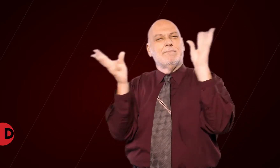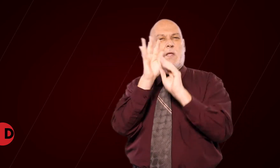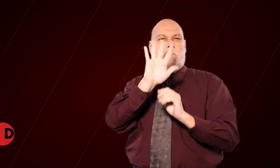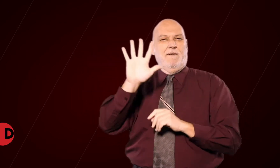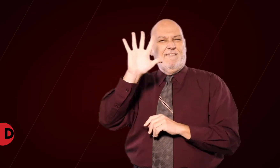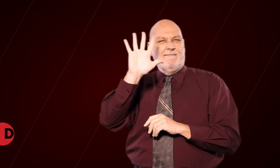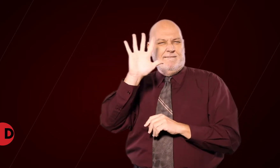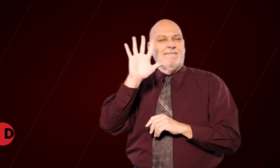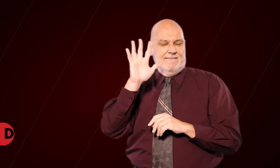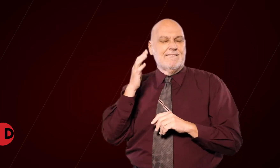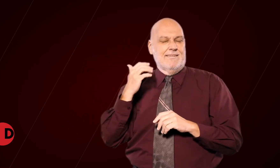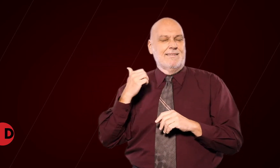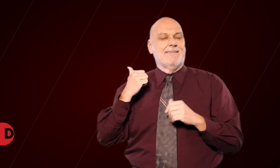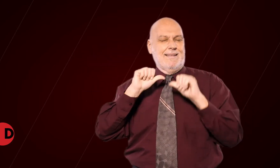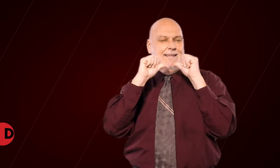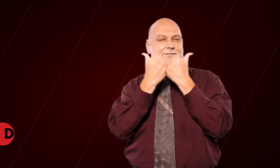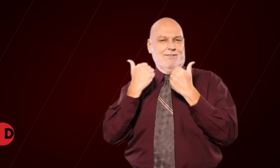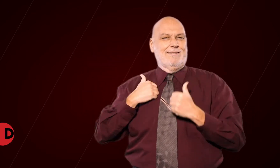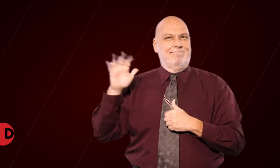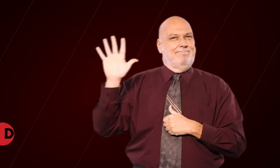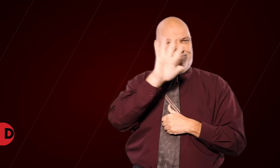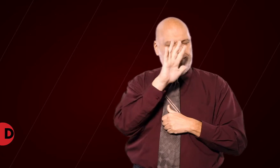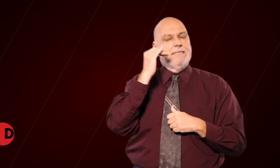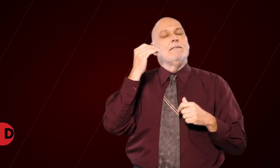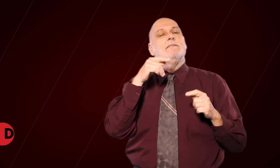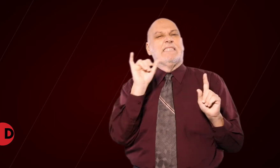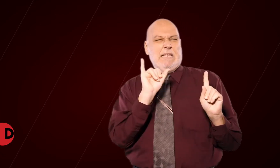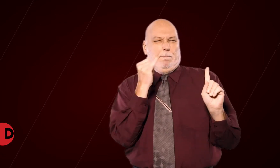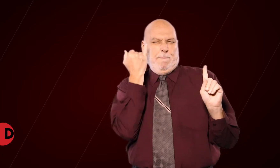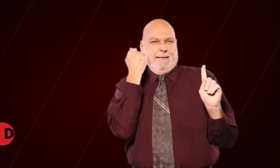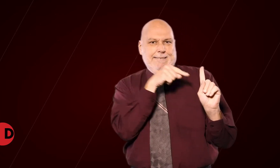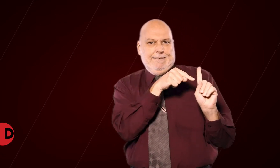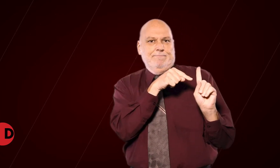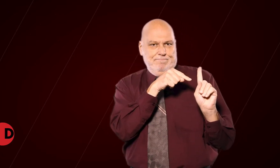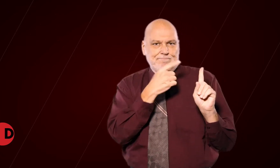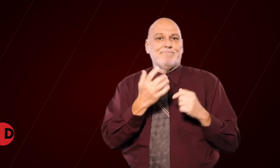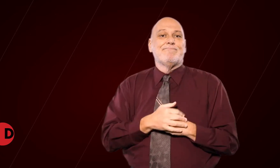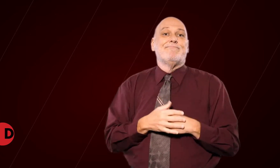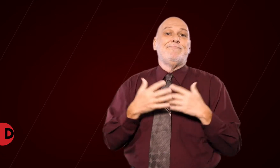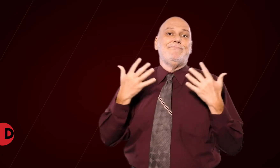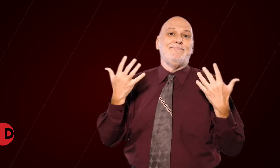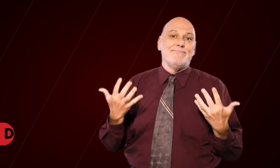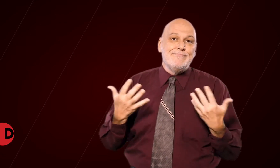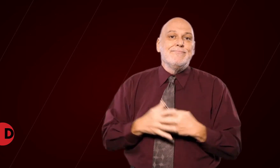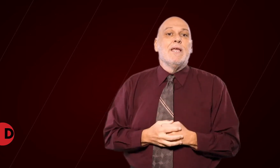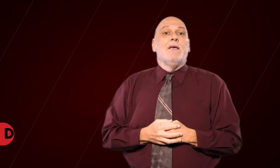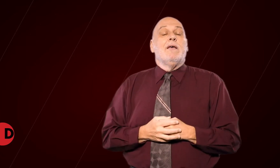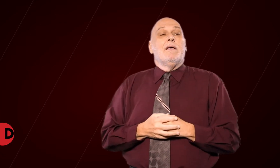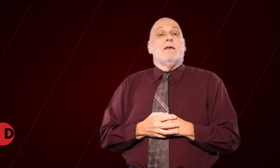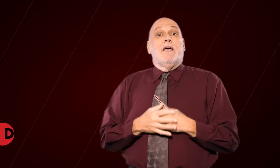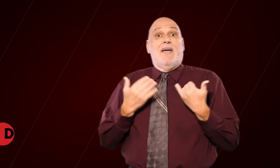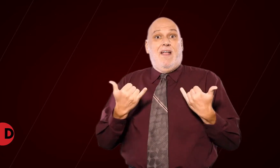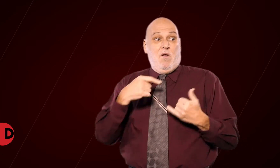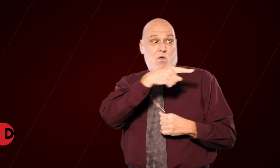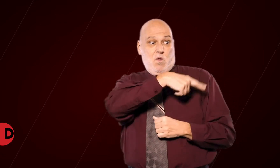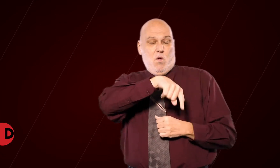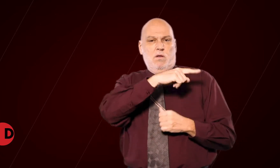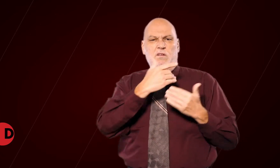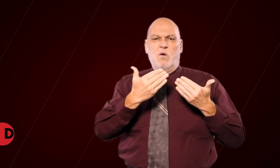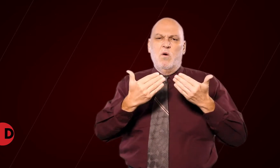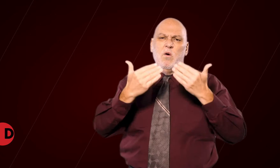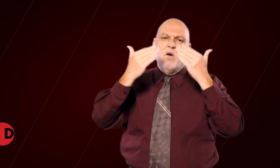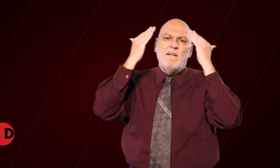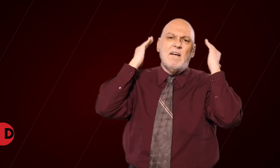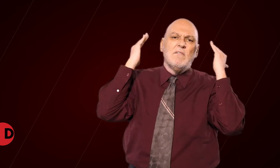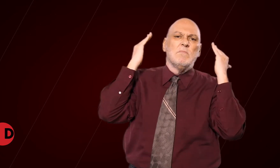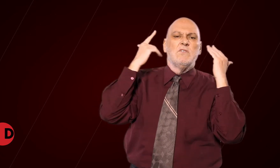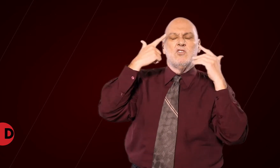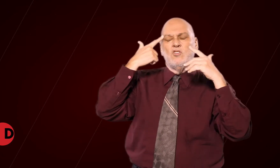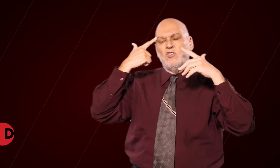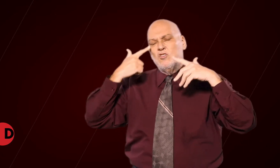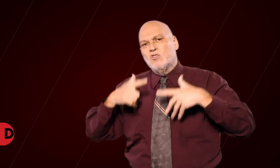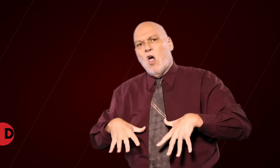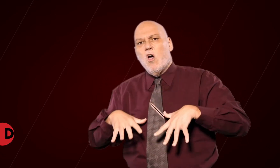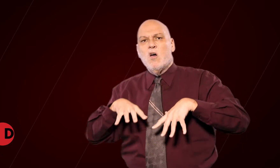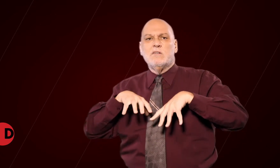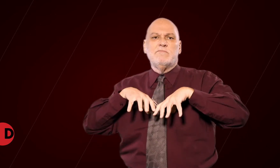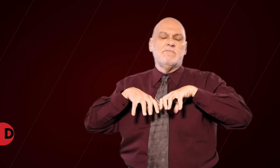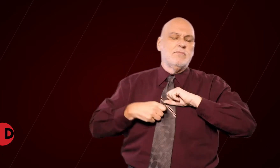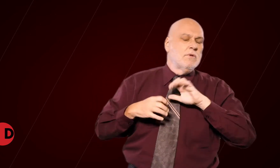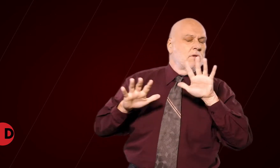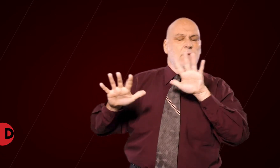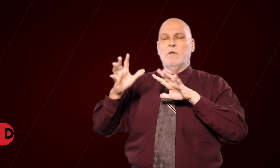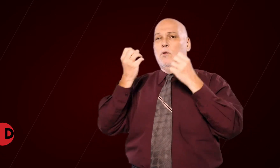Responses from the community have been overwhelming with offers of